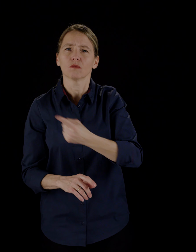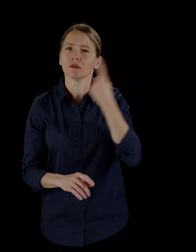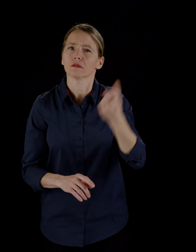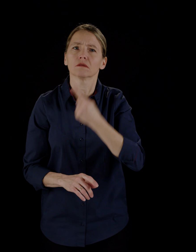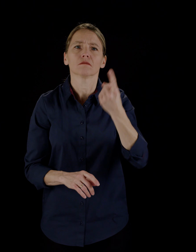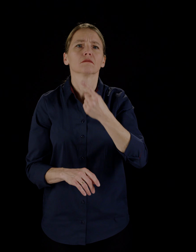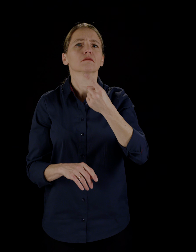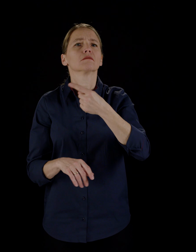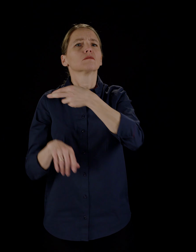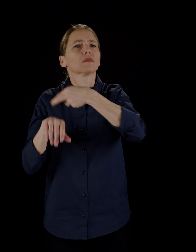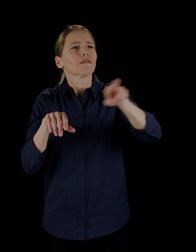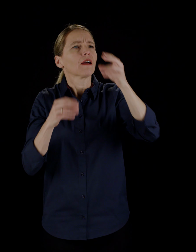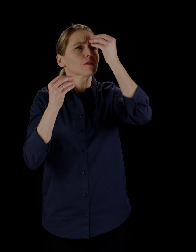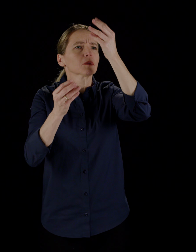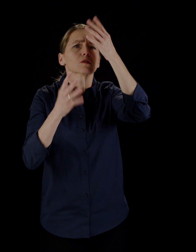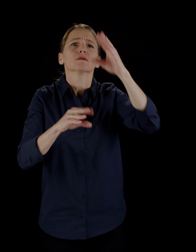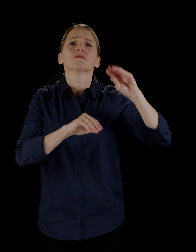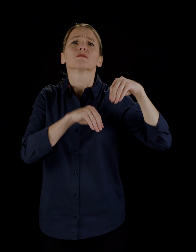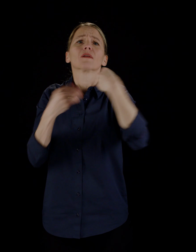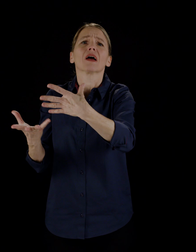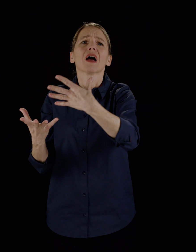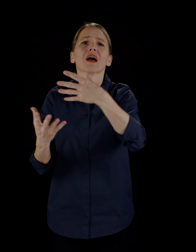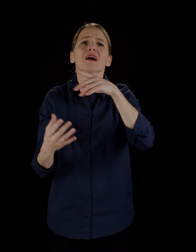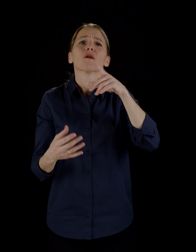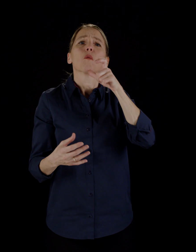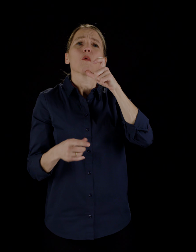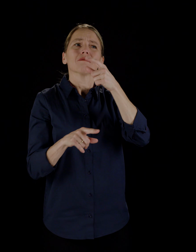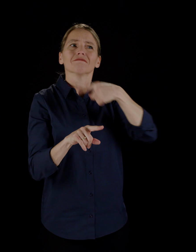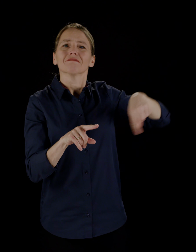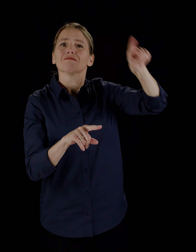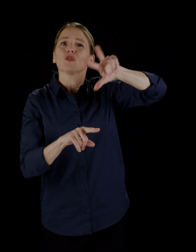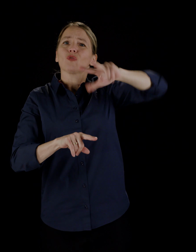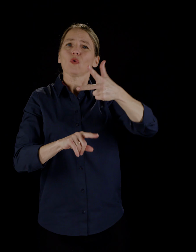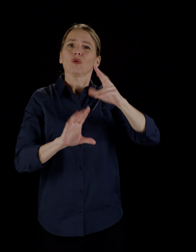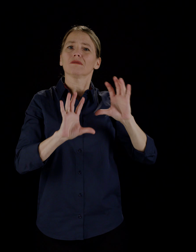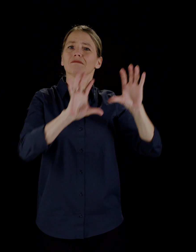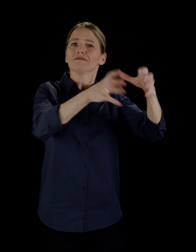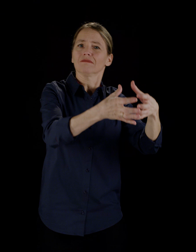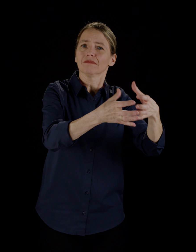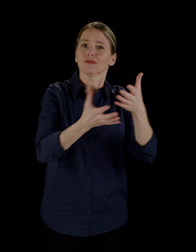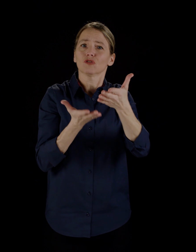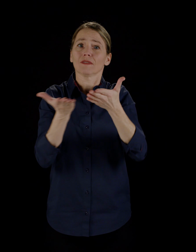Let’s take a look at some common activities associated with downloading data, streaming